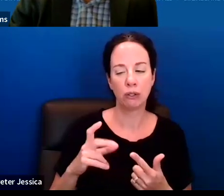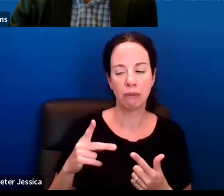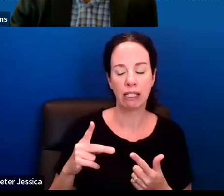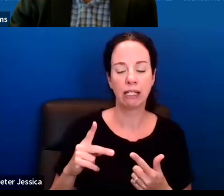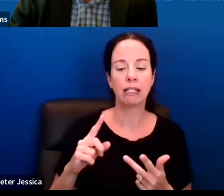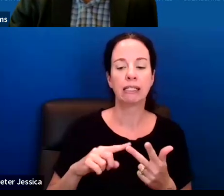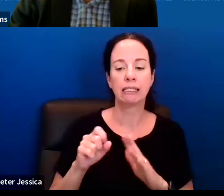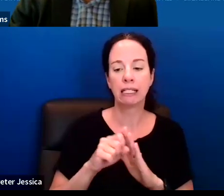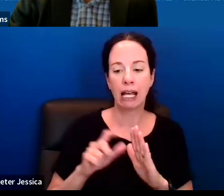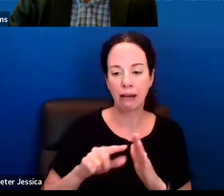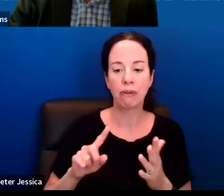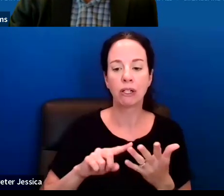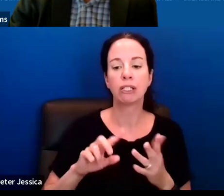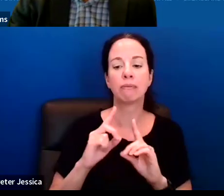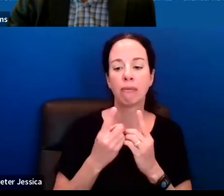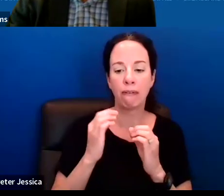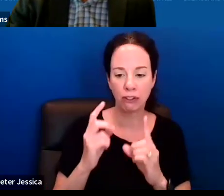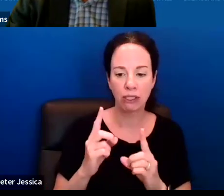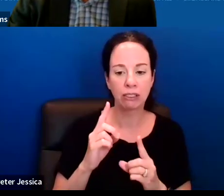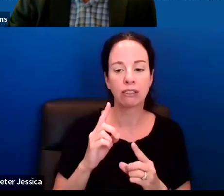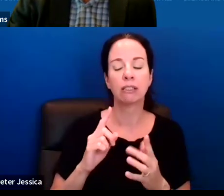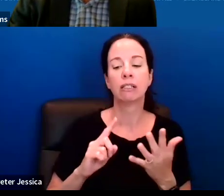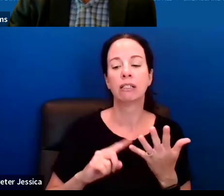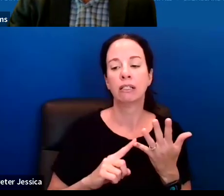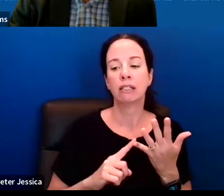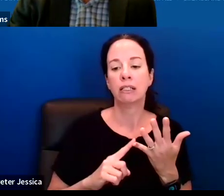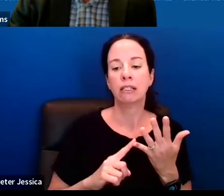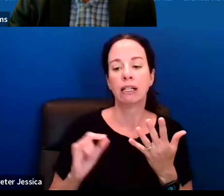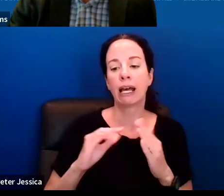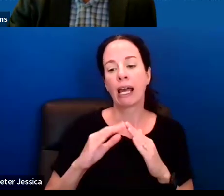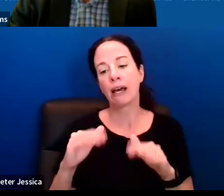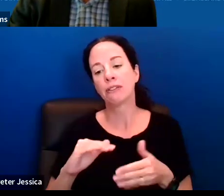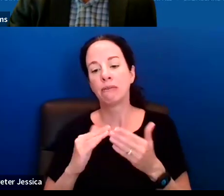the Department of Education, you've got our partner orgs, like Housing Community Development.